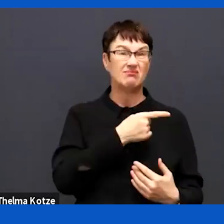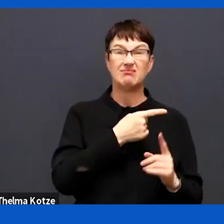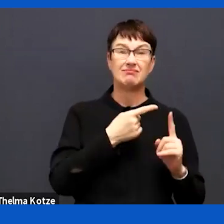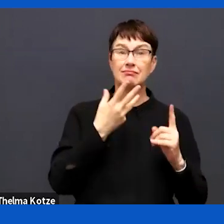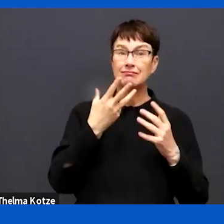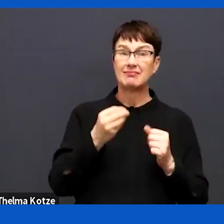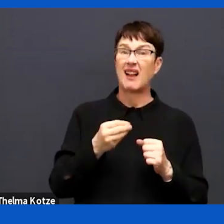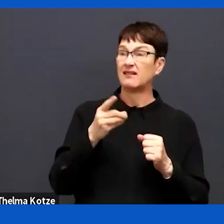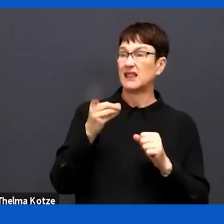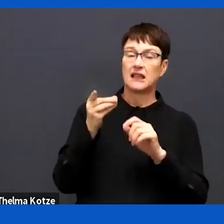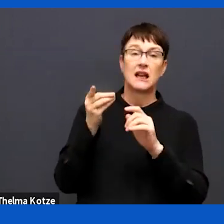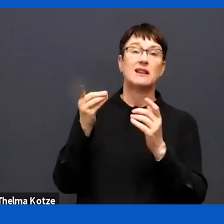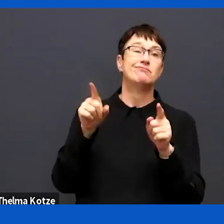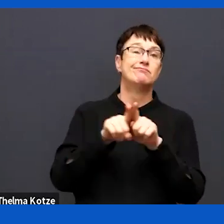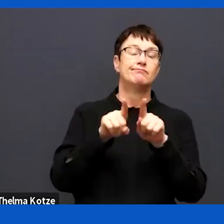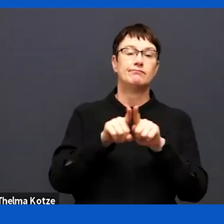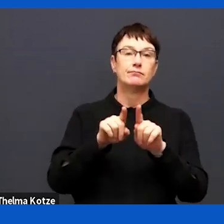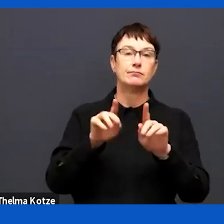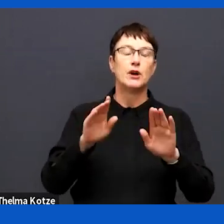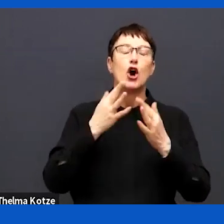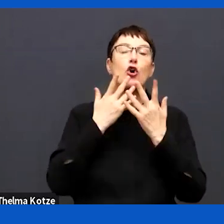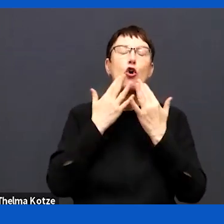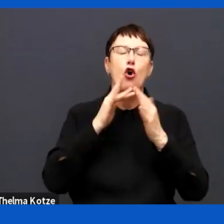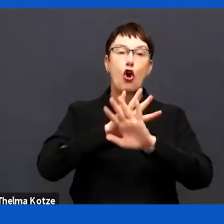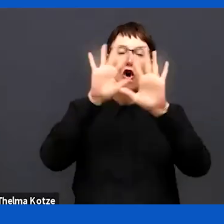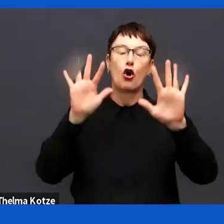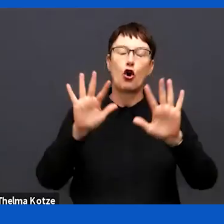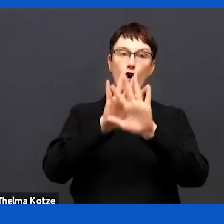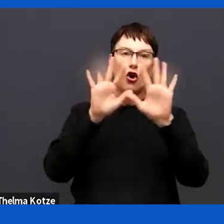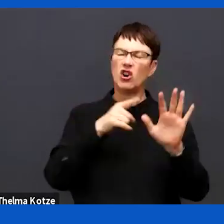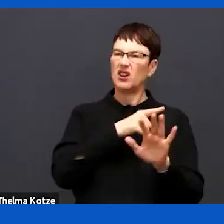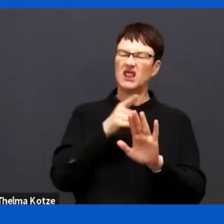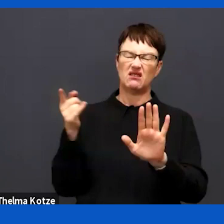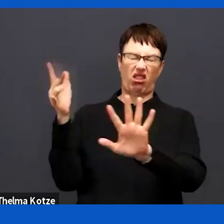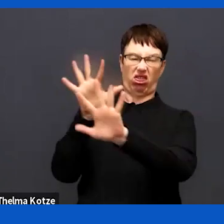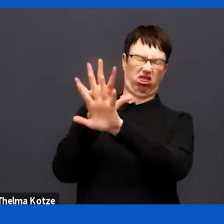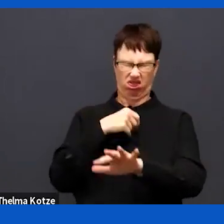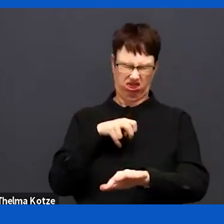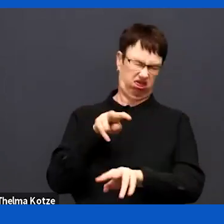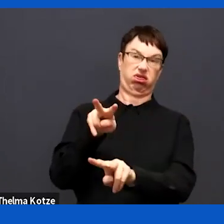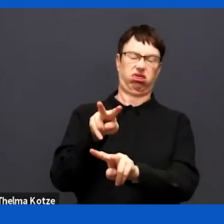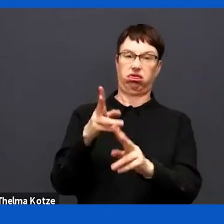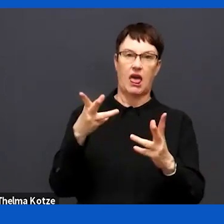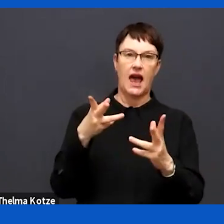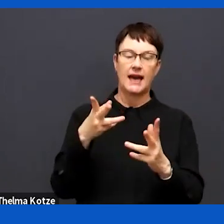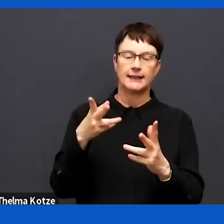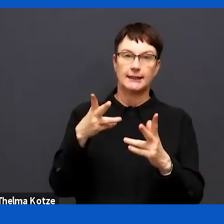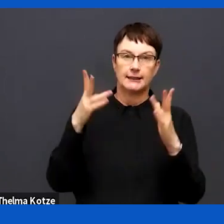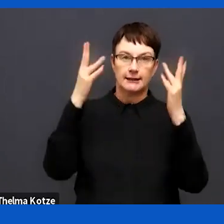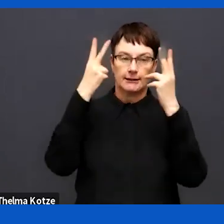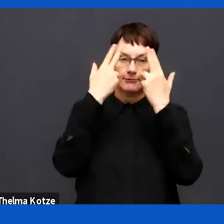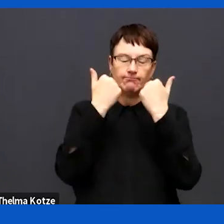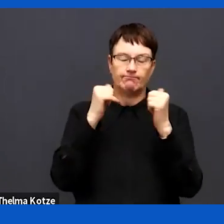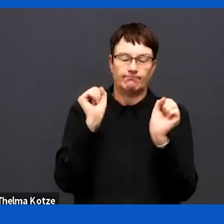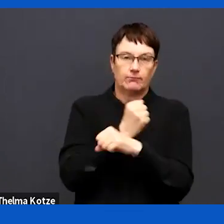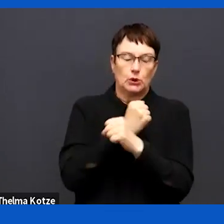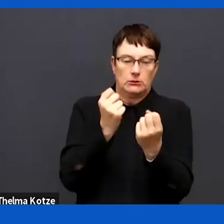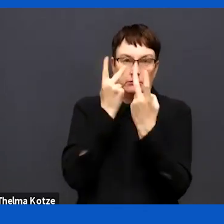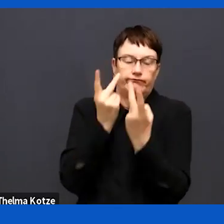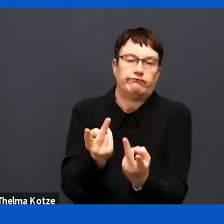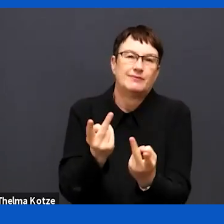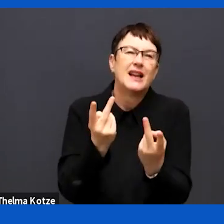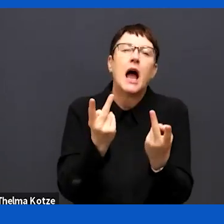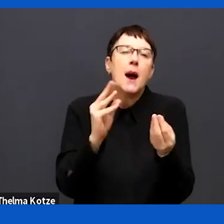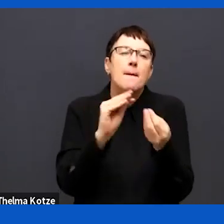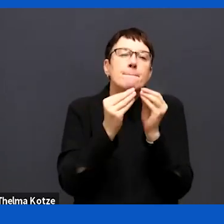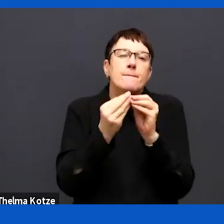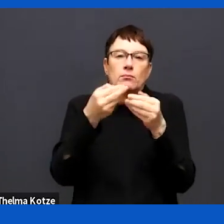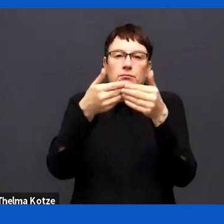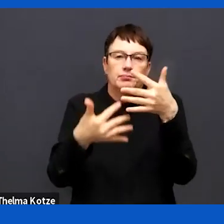need to have a range of experts that are not now that are experts people to be fixed. Susanna?